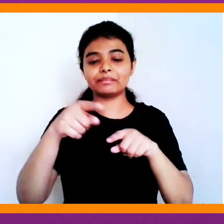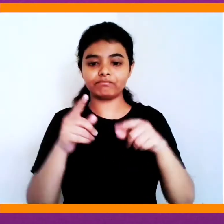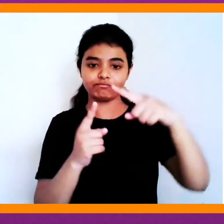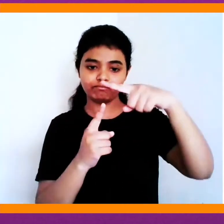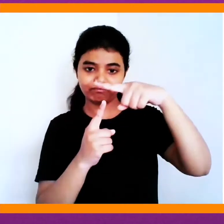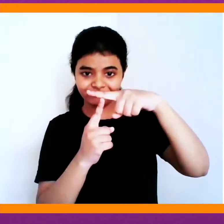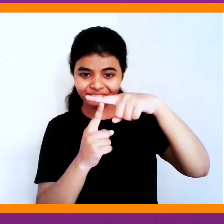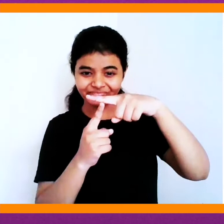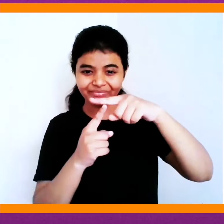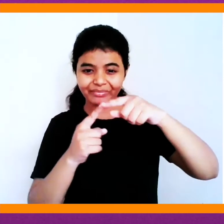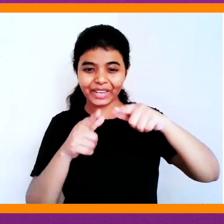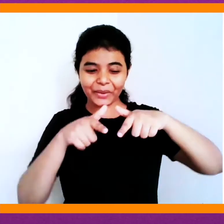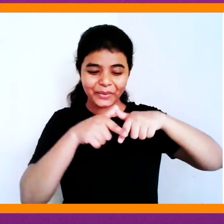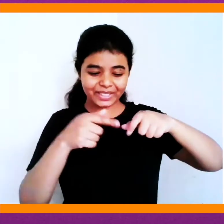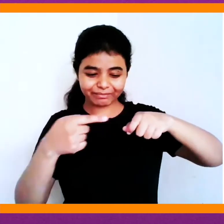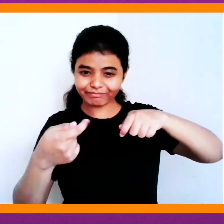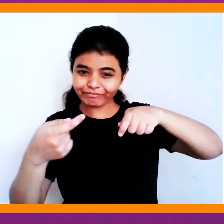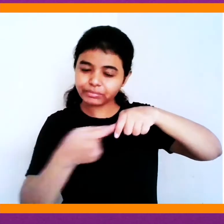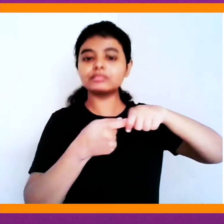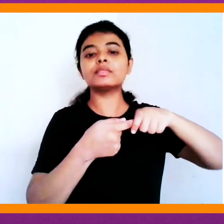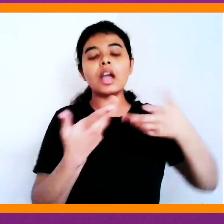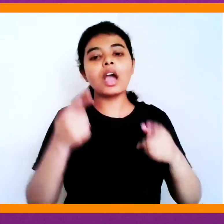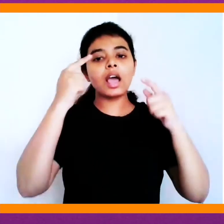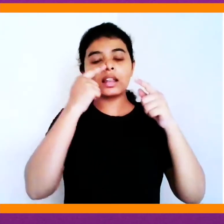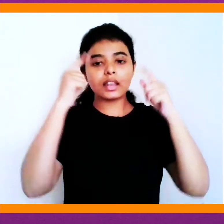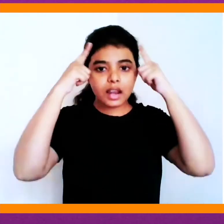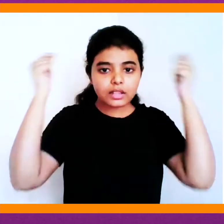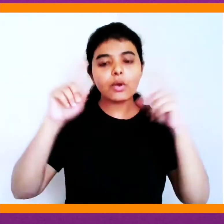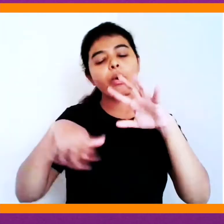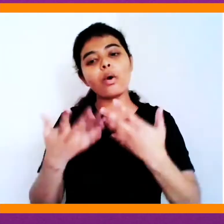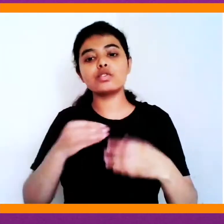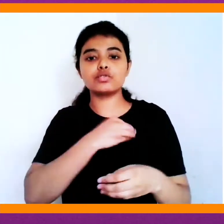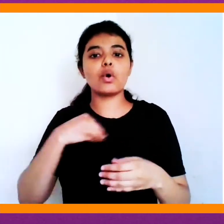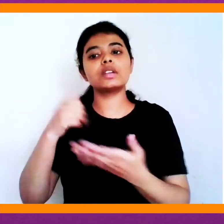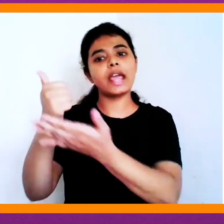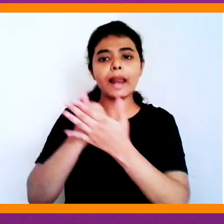intrauterine contraceptive device which is like a copper t or a loop which is kept inside the uterus